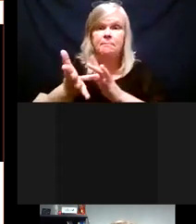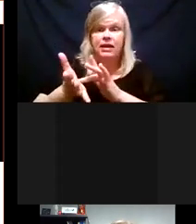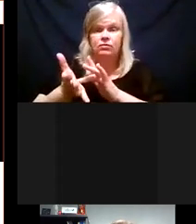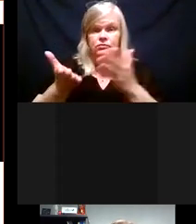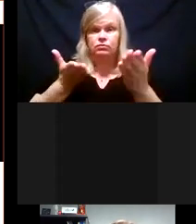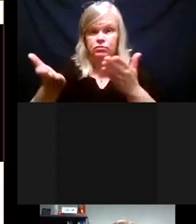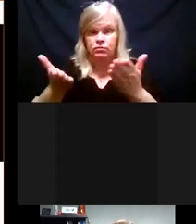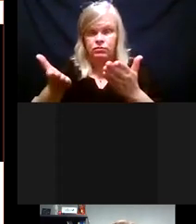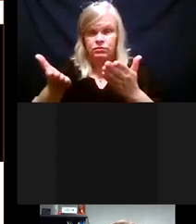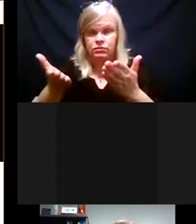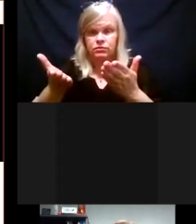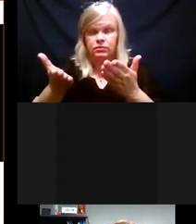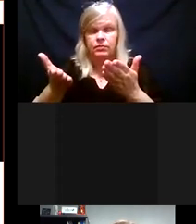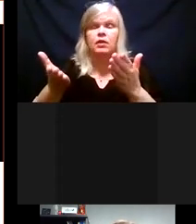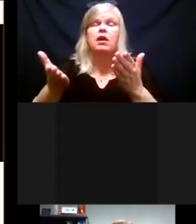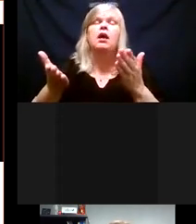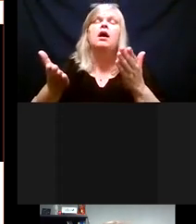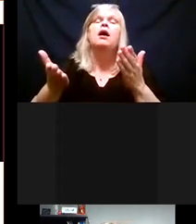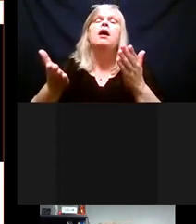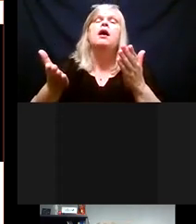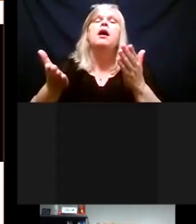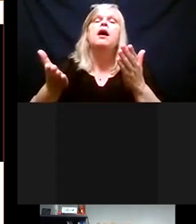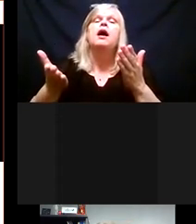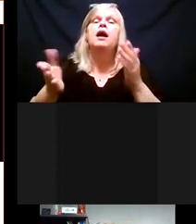AND BEING ABLE TO ENSURE IS A CONFIDENTIALITY FOR THOSE